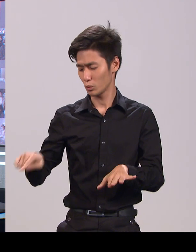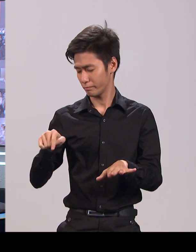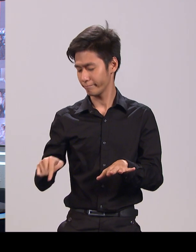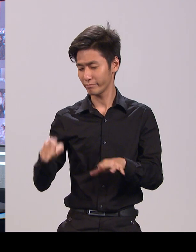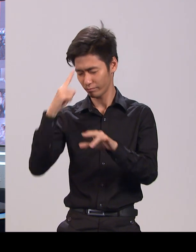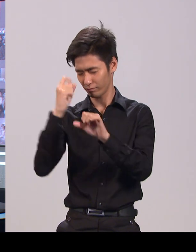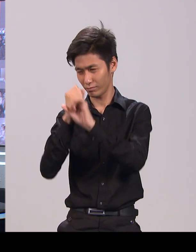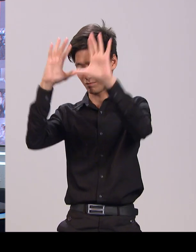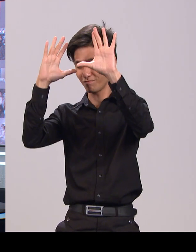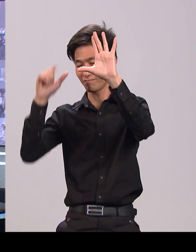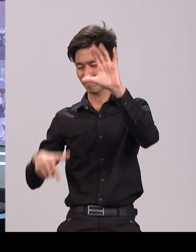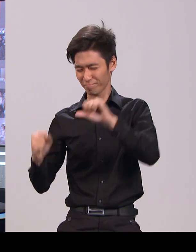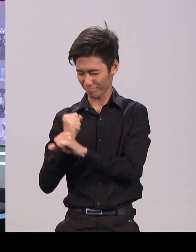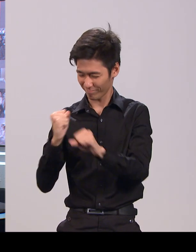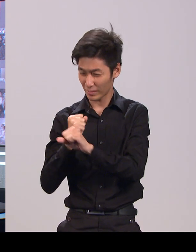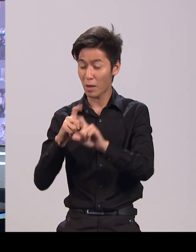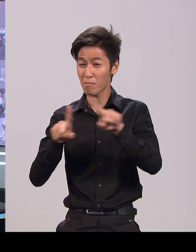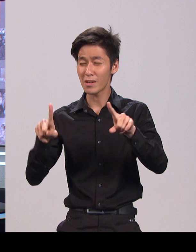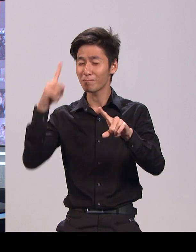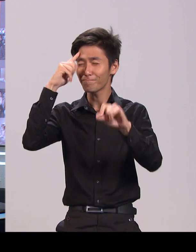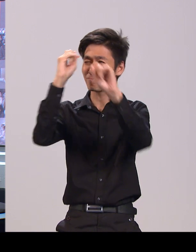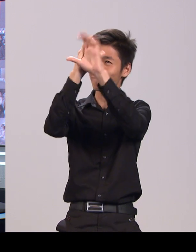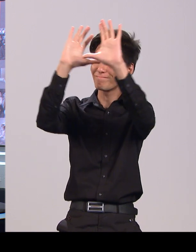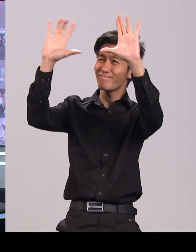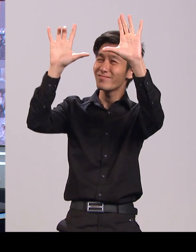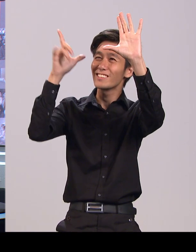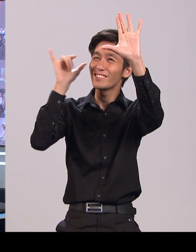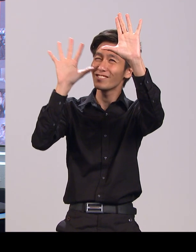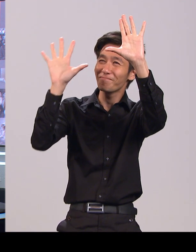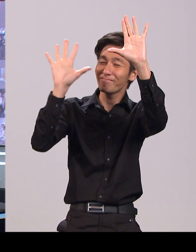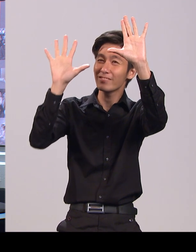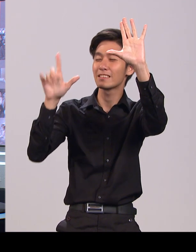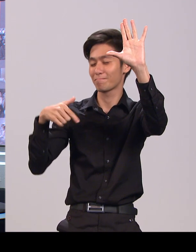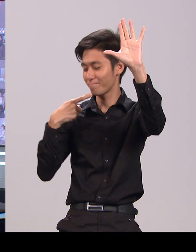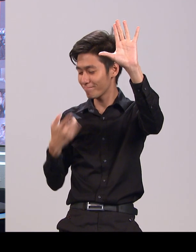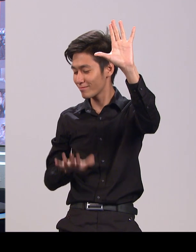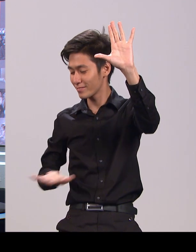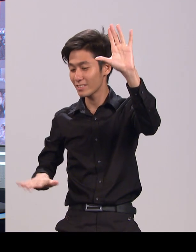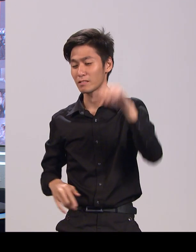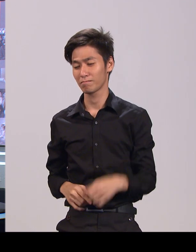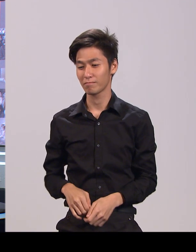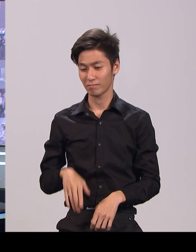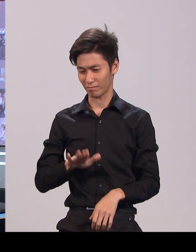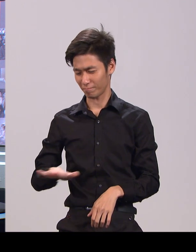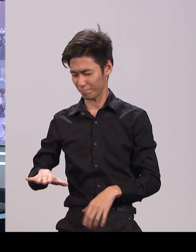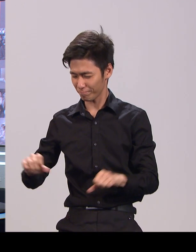But it is our duty to sketch the outlines, at least, of SG100 And launch our children into their lives and futures.